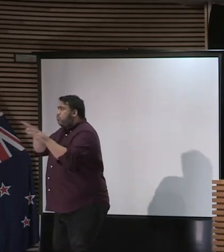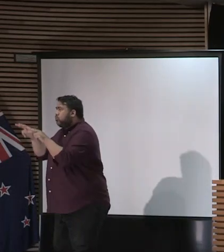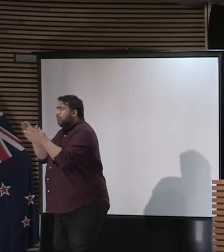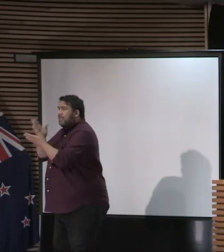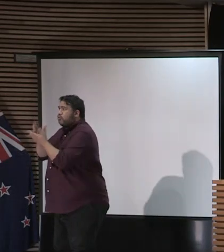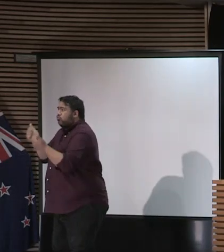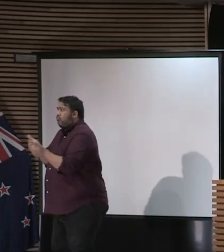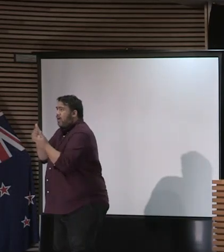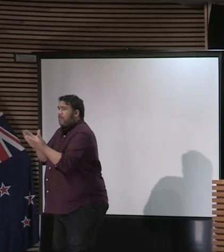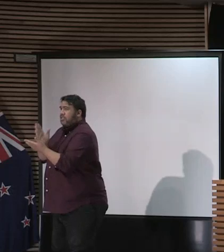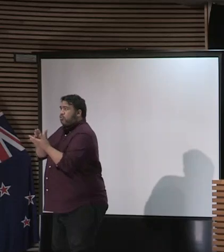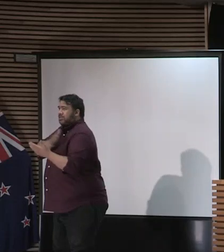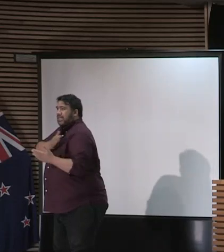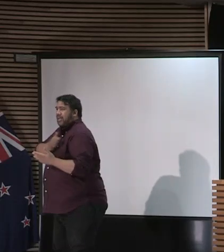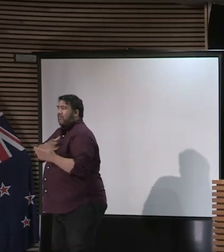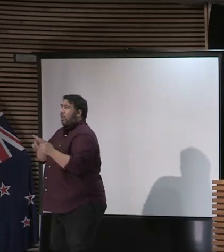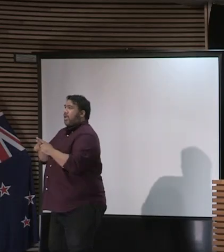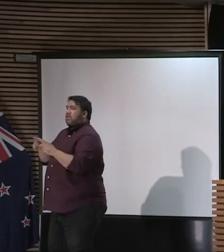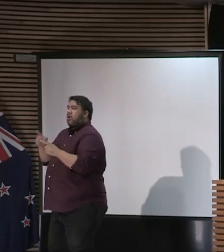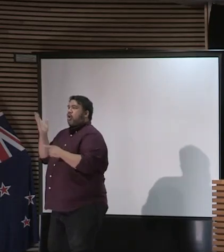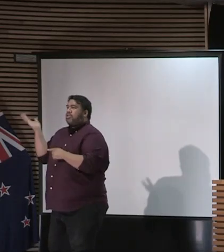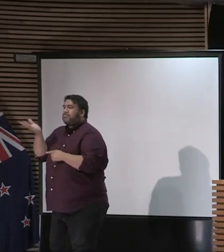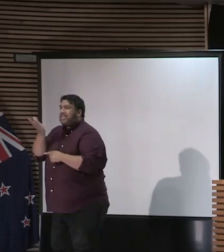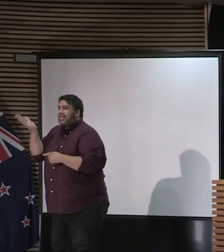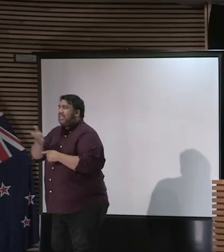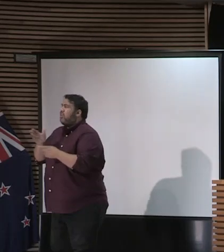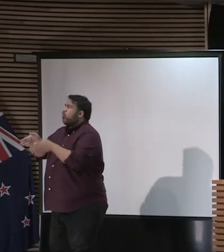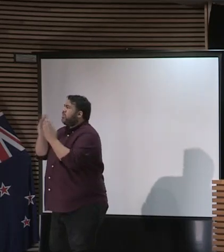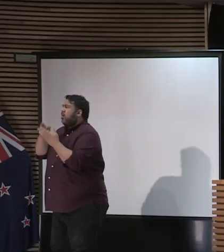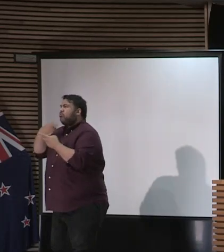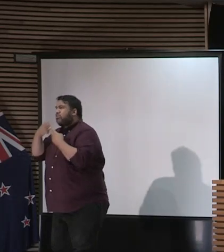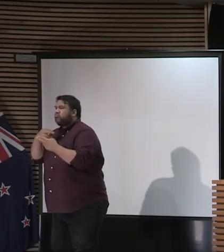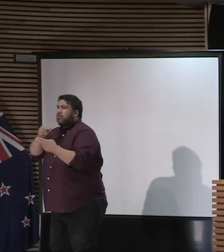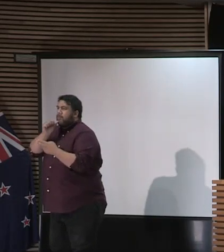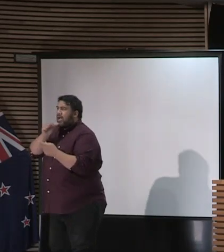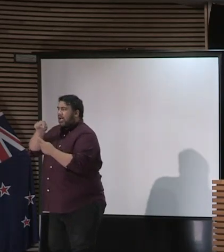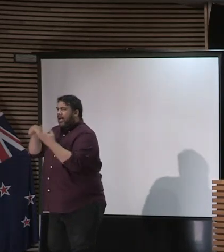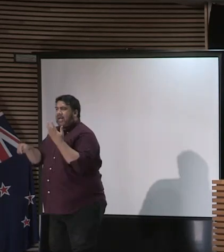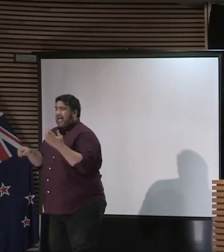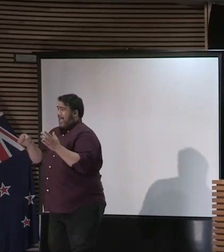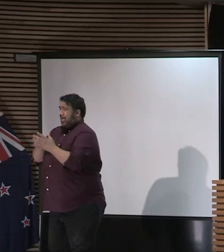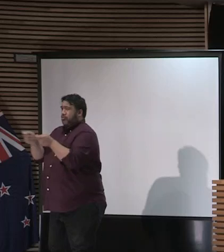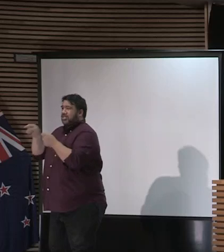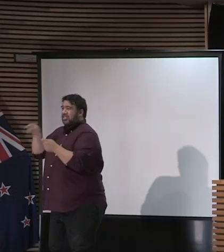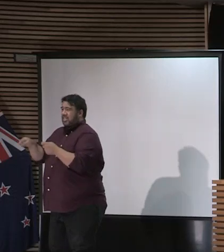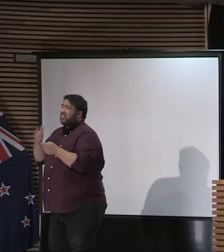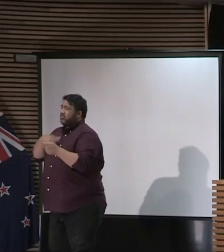manage them, who people are having contact with. It's much harder in hospitality and retail, where you have larger